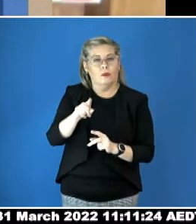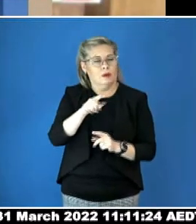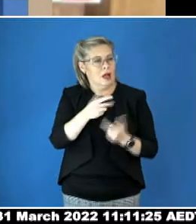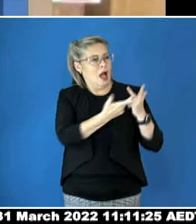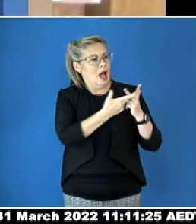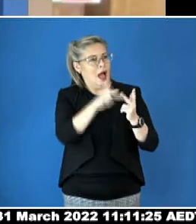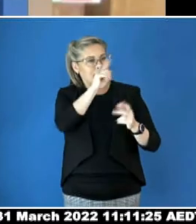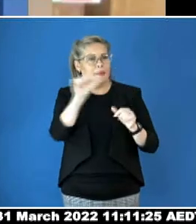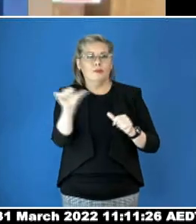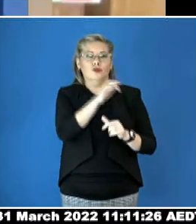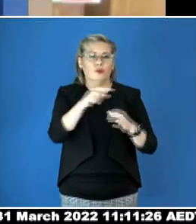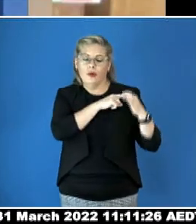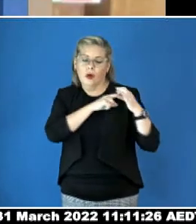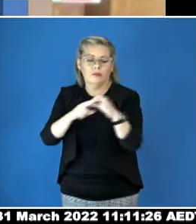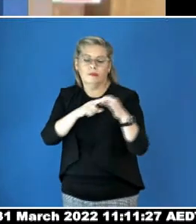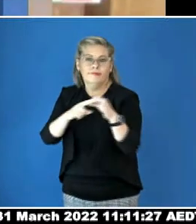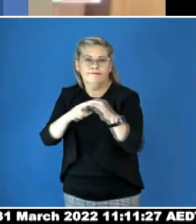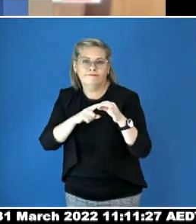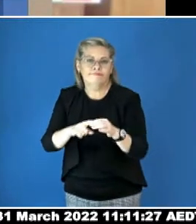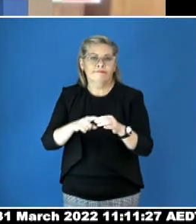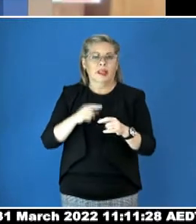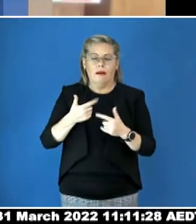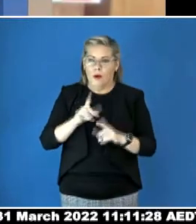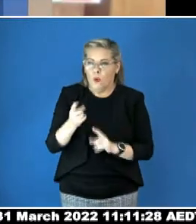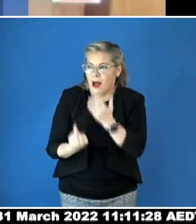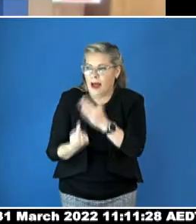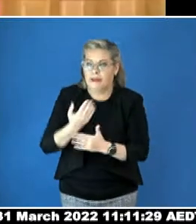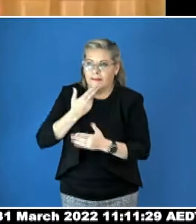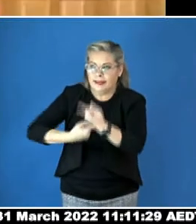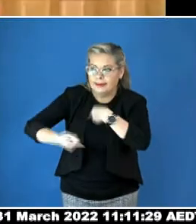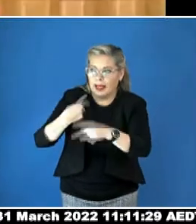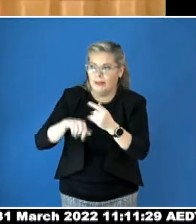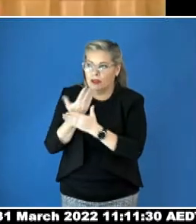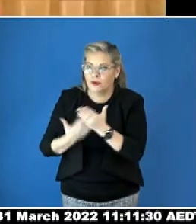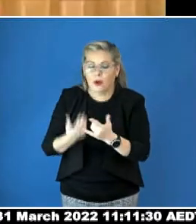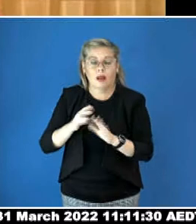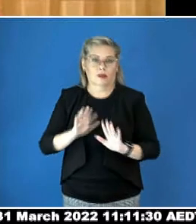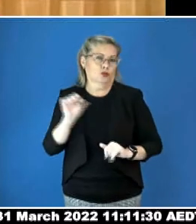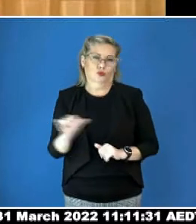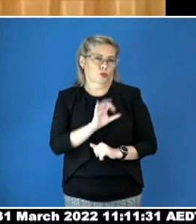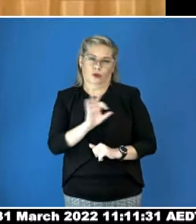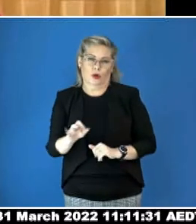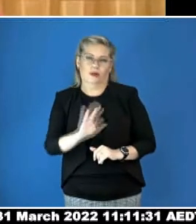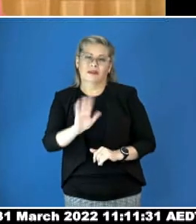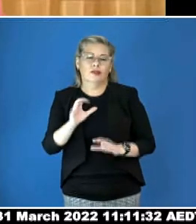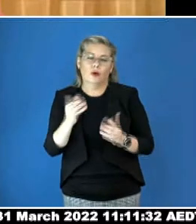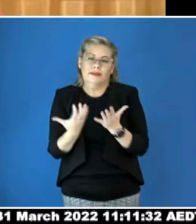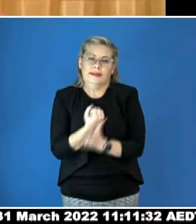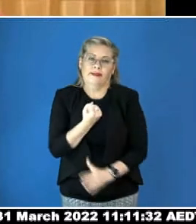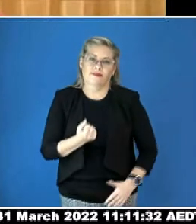assaults. MS EASTMAN: Niky, thanks for reading that, and I know that's a hard thing